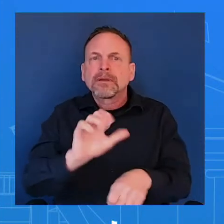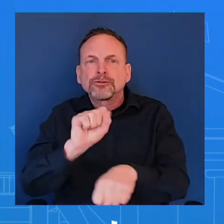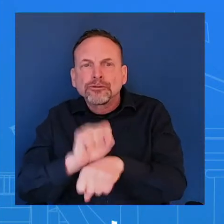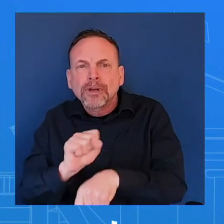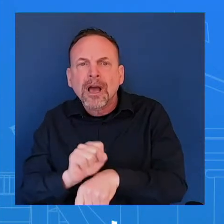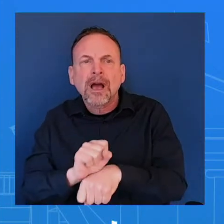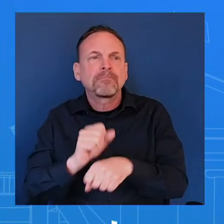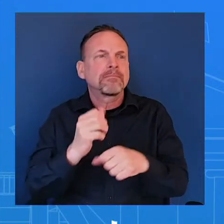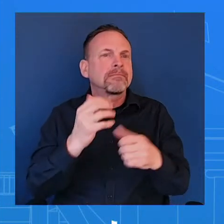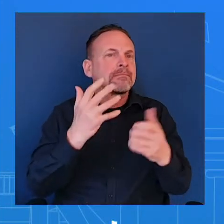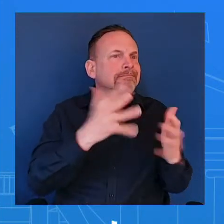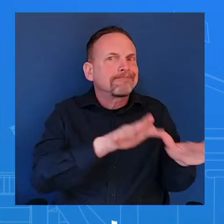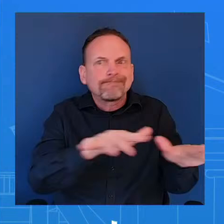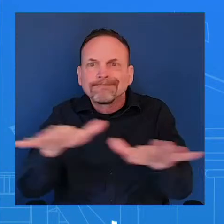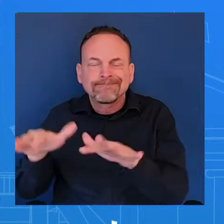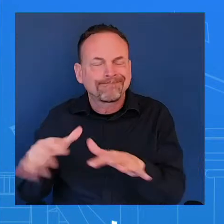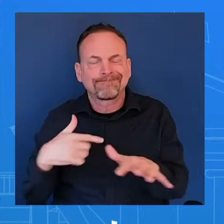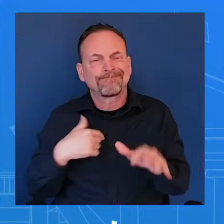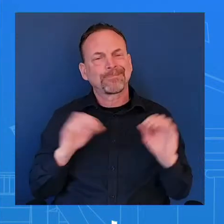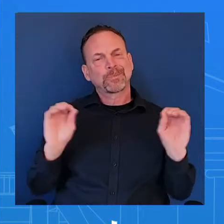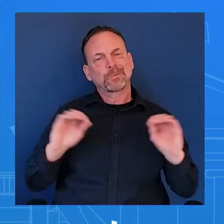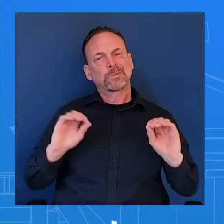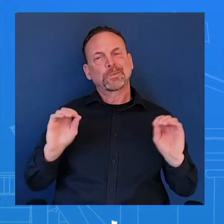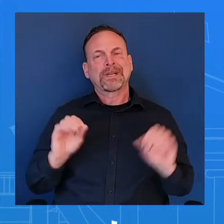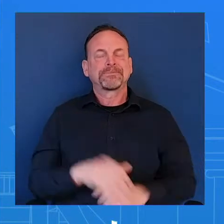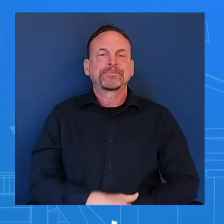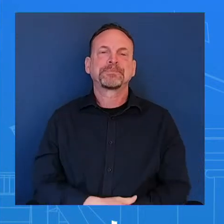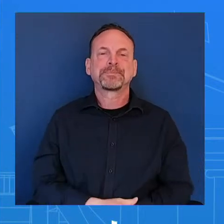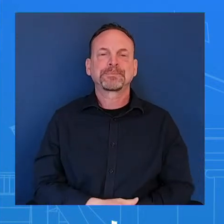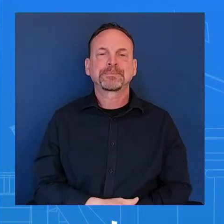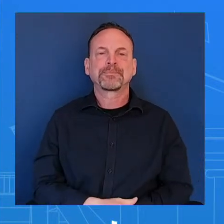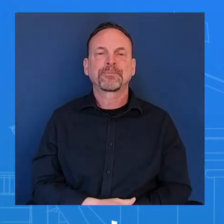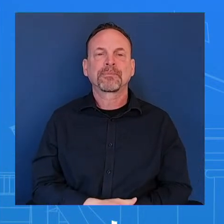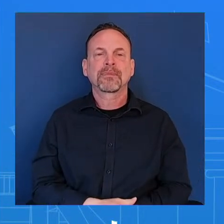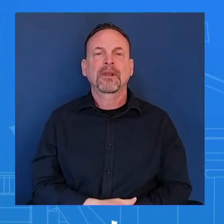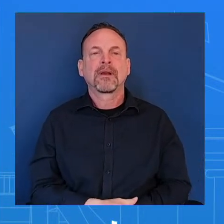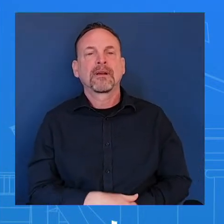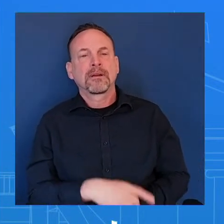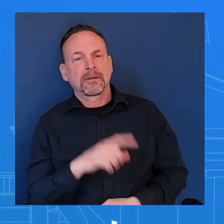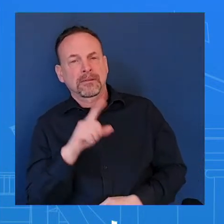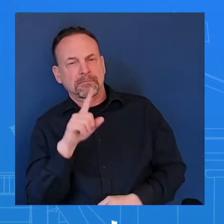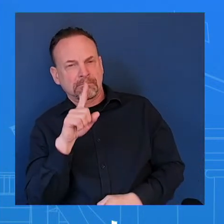to the fact that the doctor decided to leave the dinner? Ms. Jean-Pierre: It's very -- very similar to what I said to Darlene.